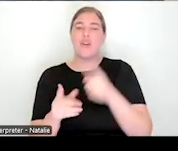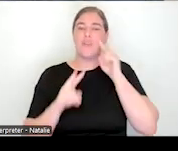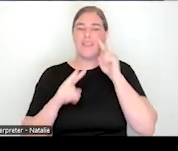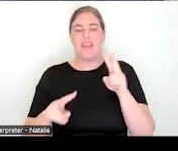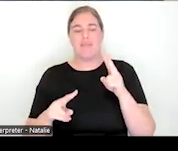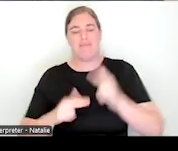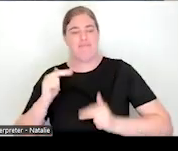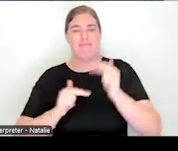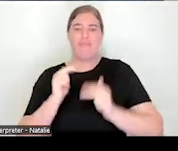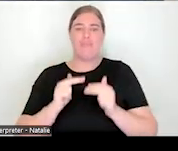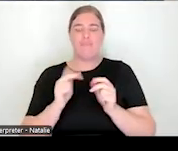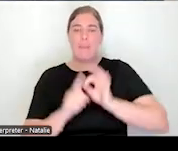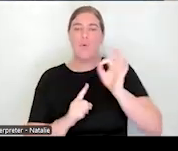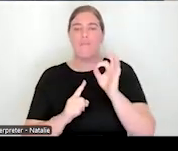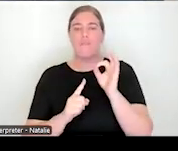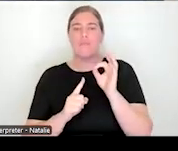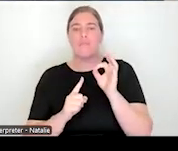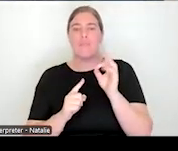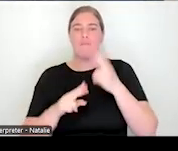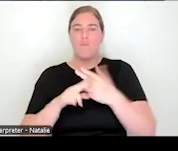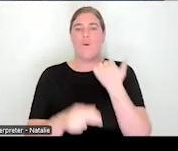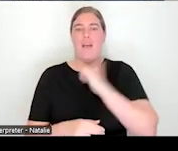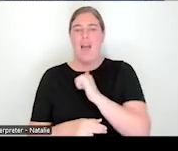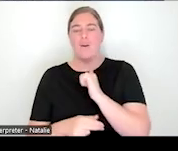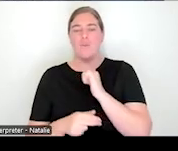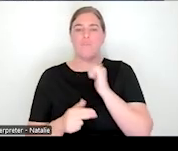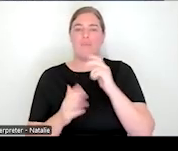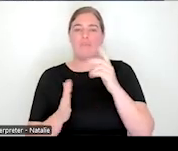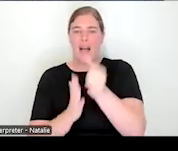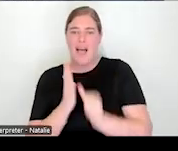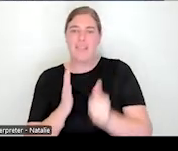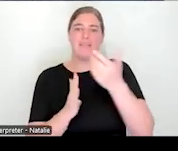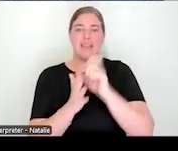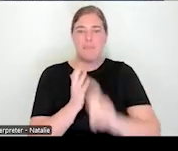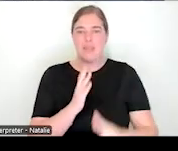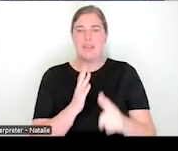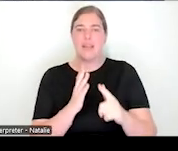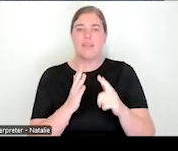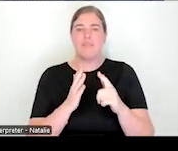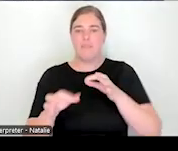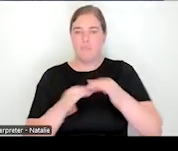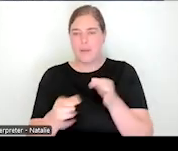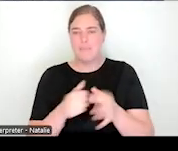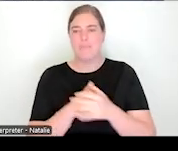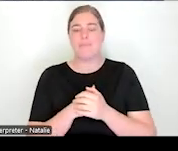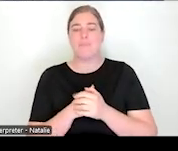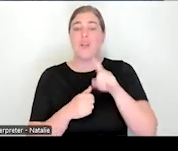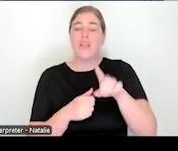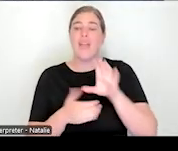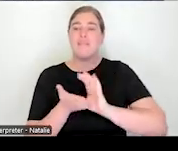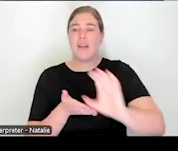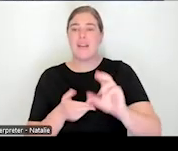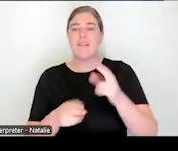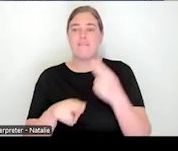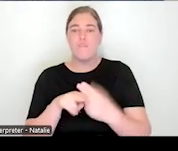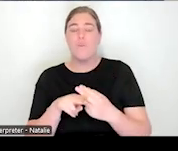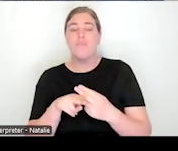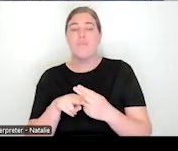existing art and disability initiative. There will be seed funding for development of new works, and